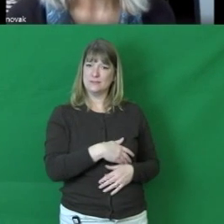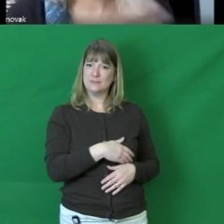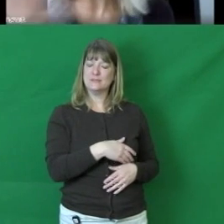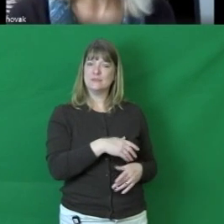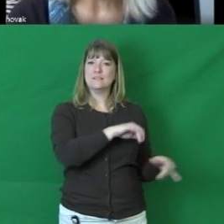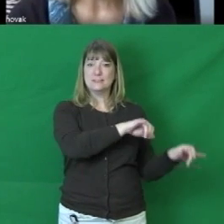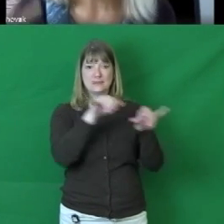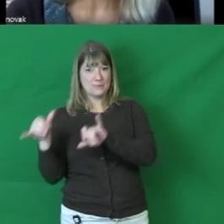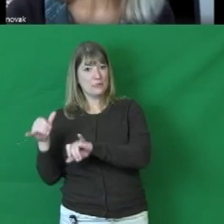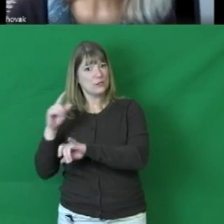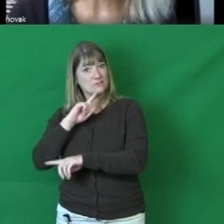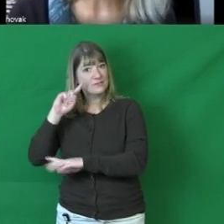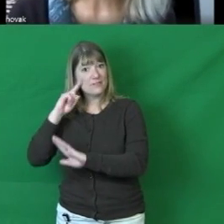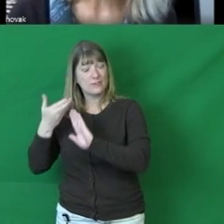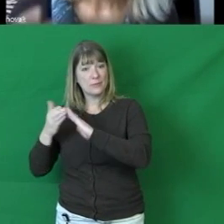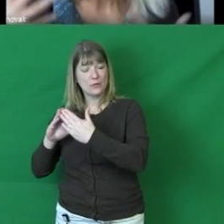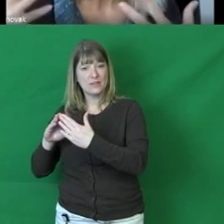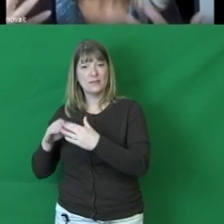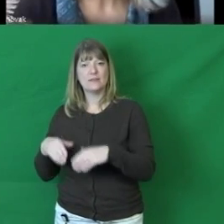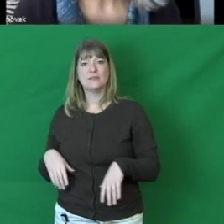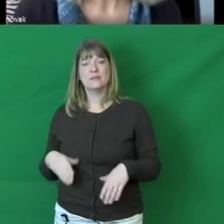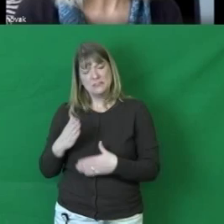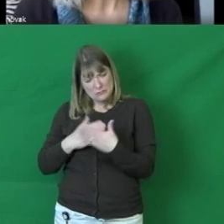I think similarly to the Deaf community, there are some